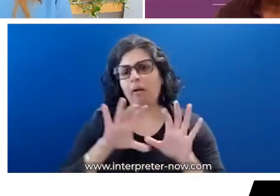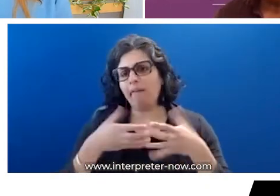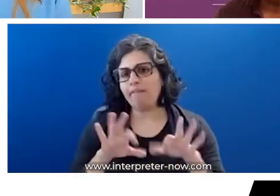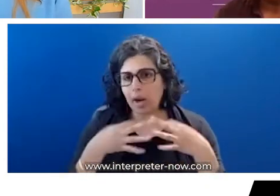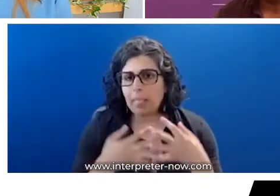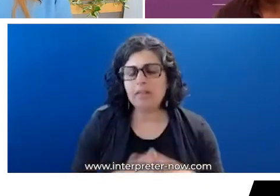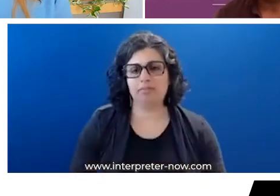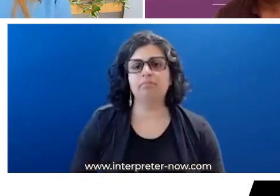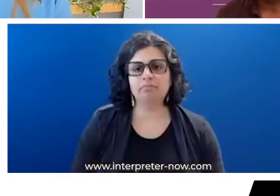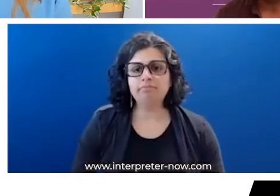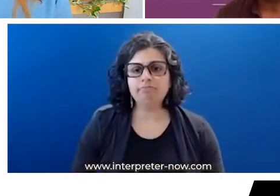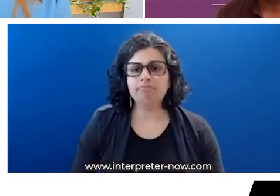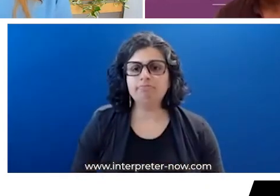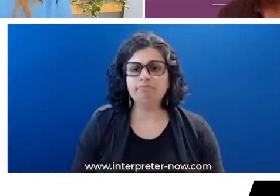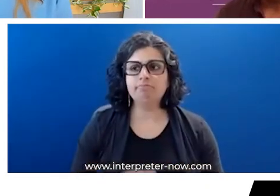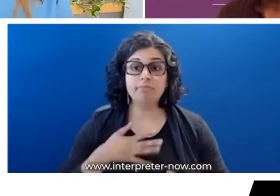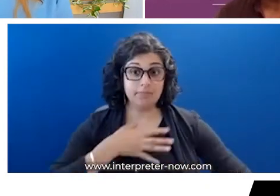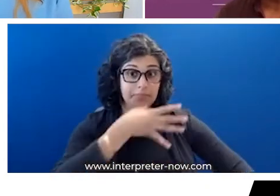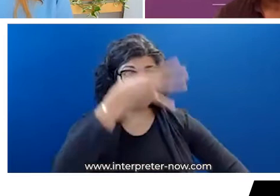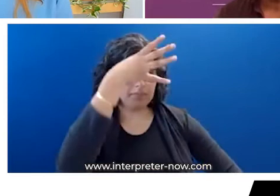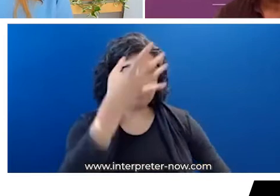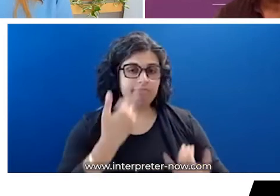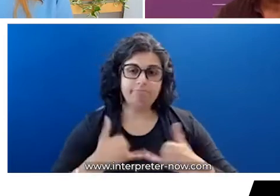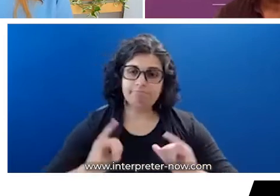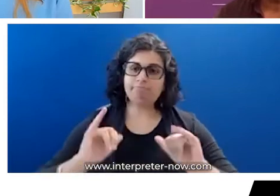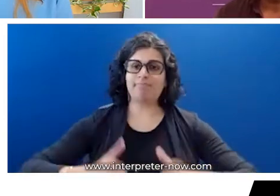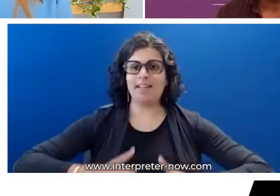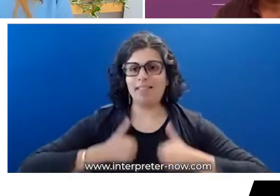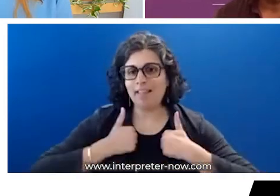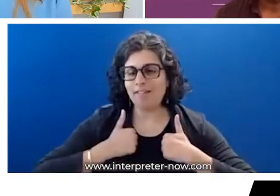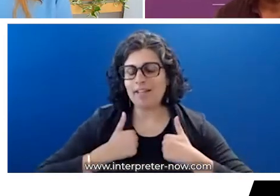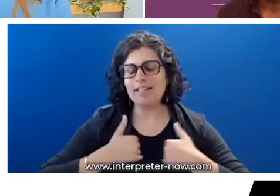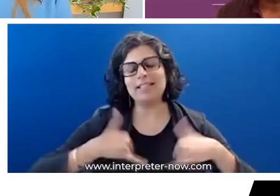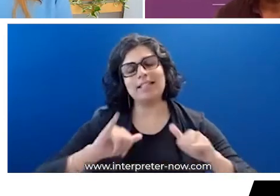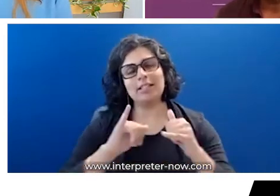My parents are still living, still in a loving relationship, so I had the value of being